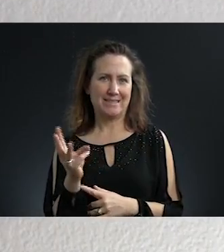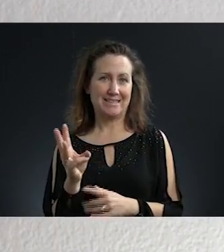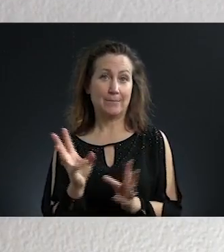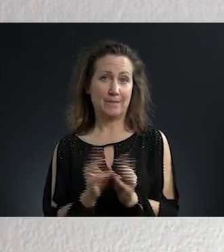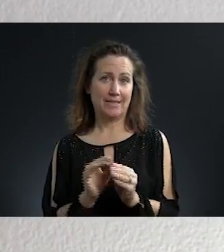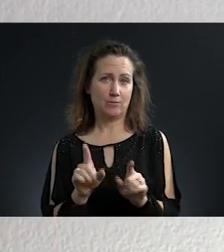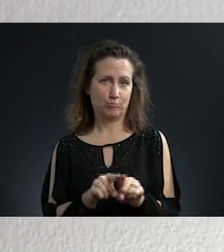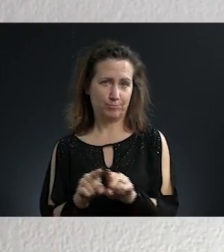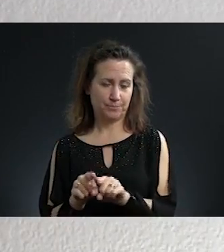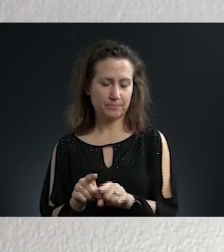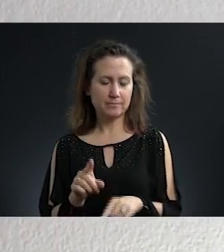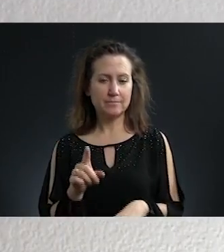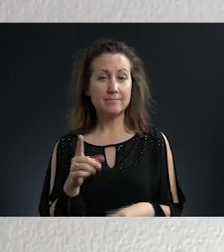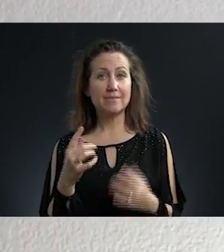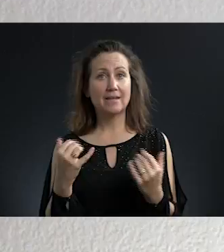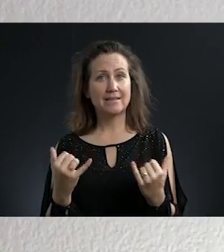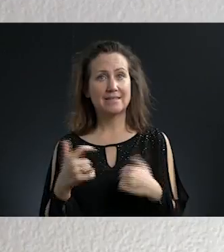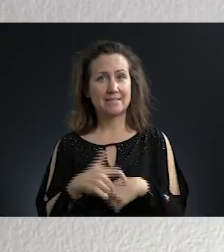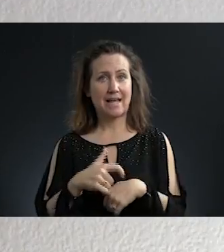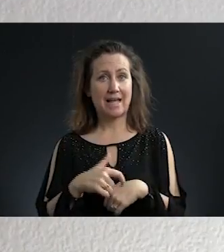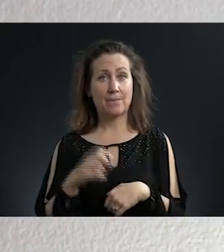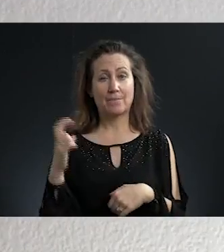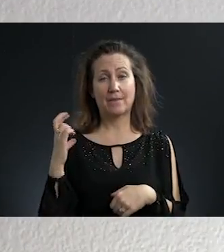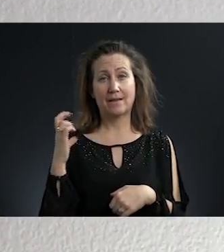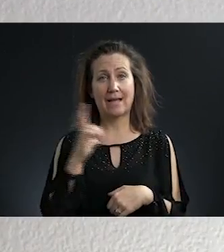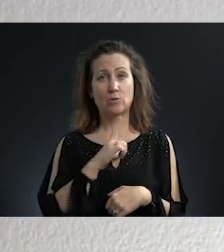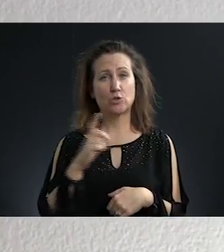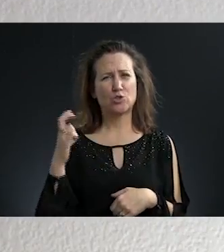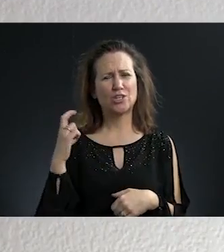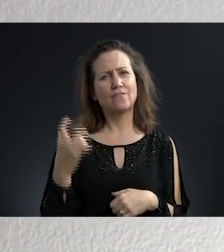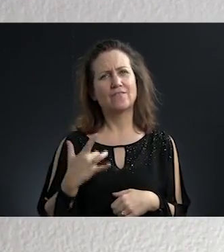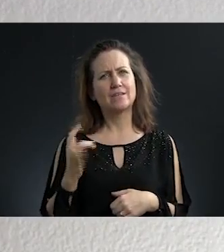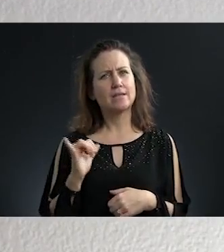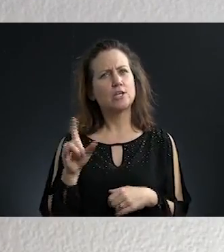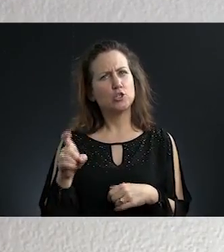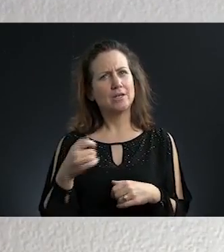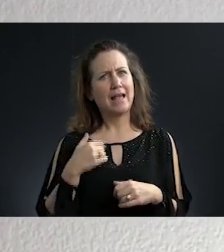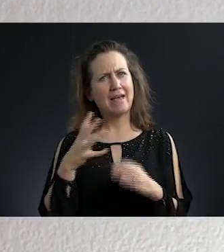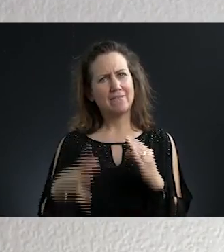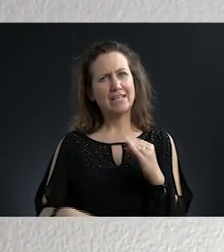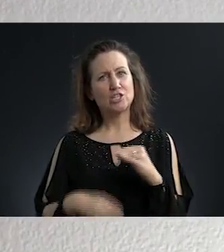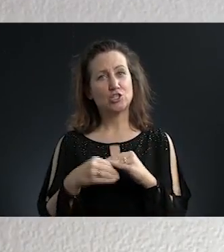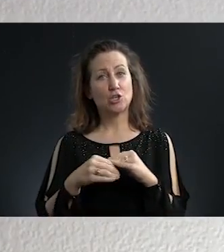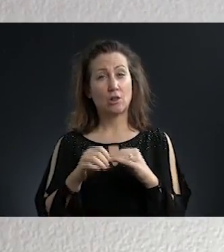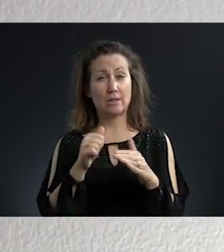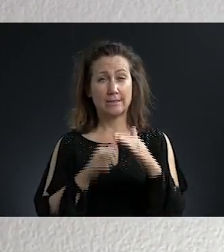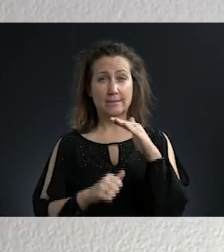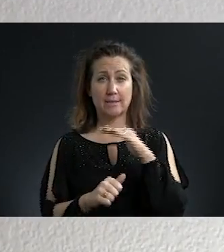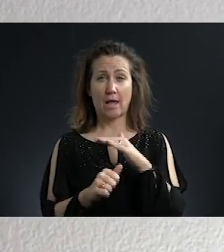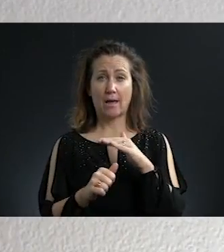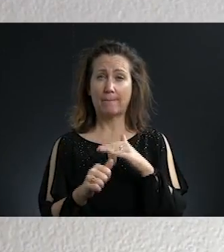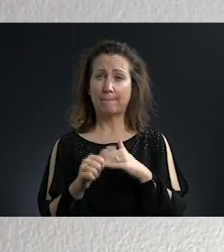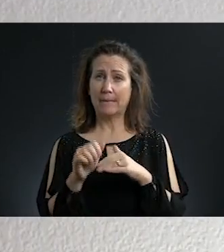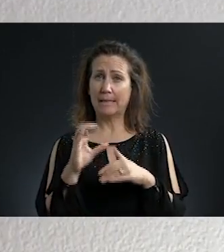at this point also if the council chair Feels there should be additional subcommittee set up for the council